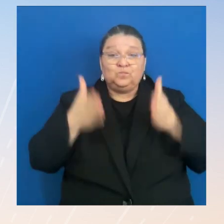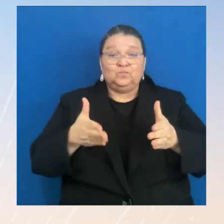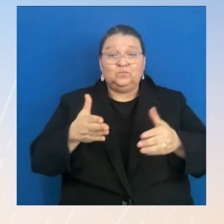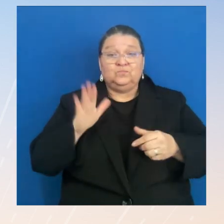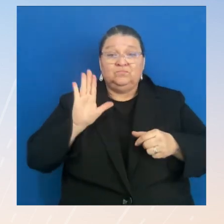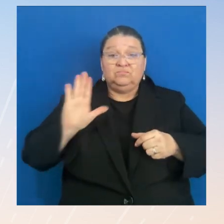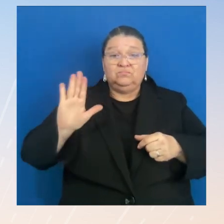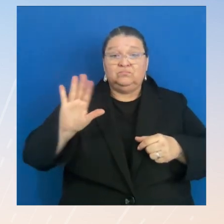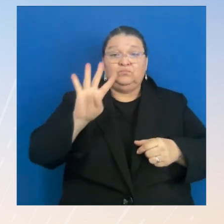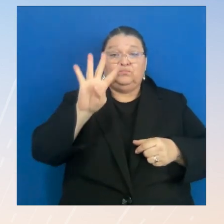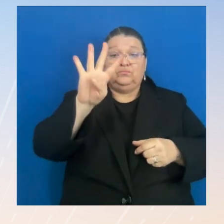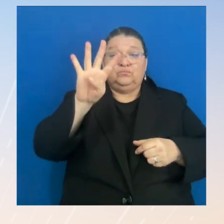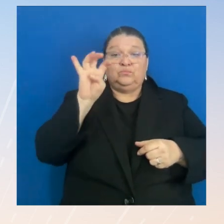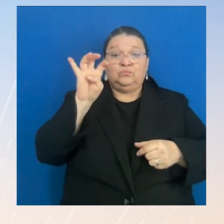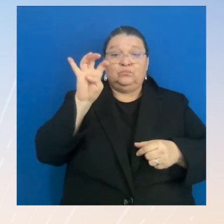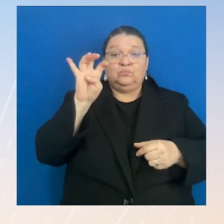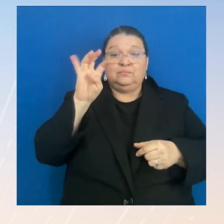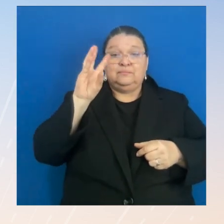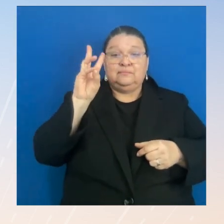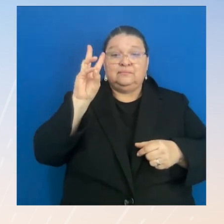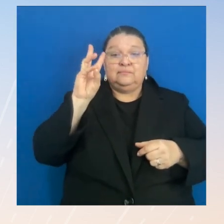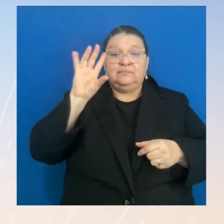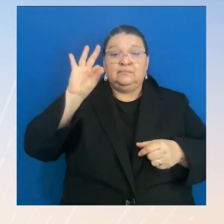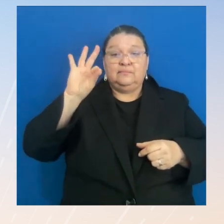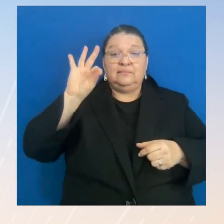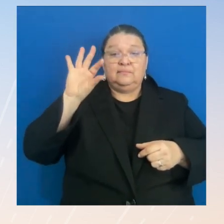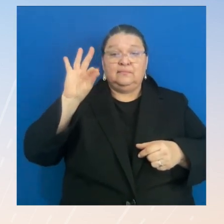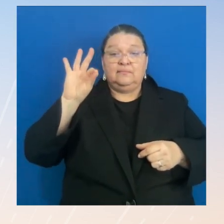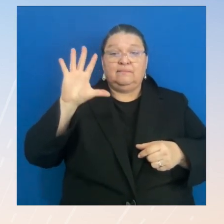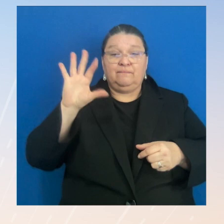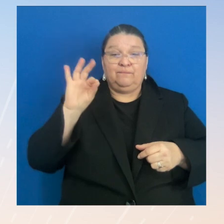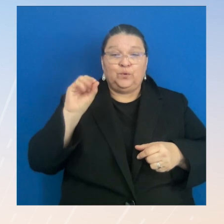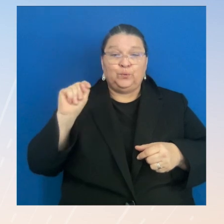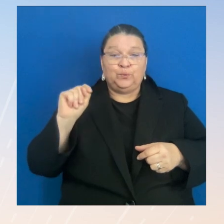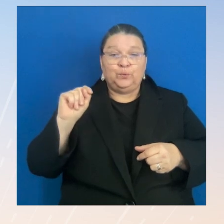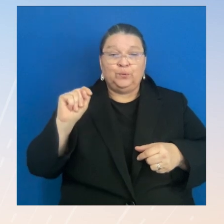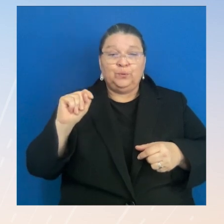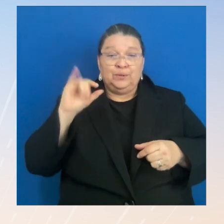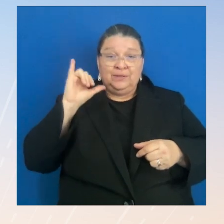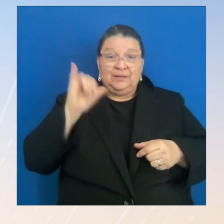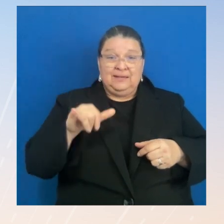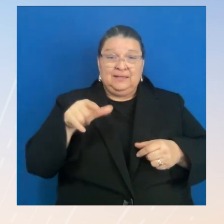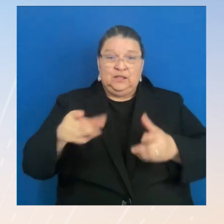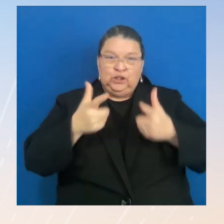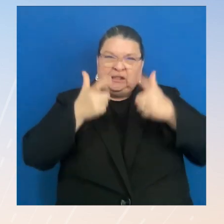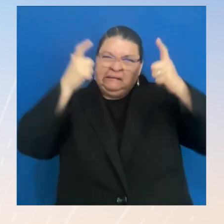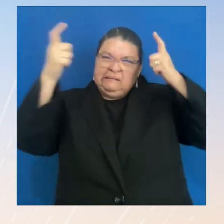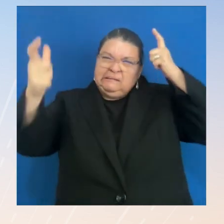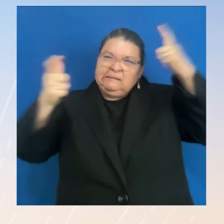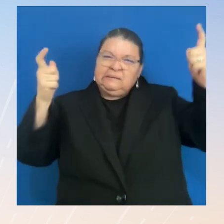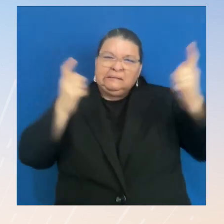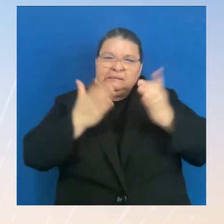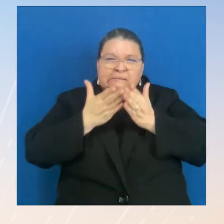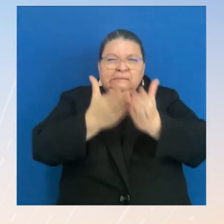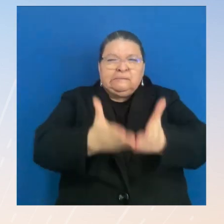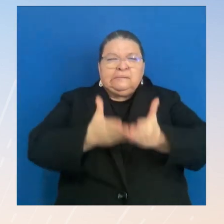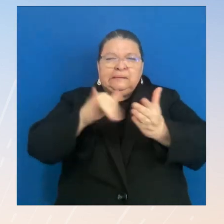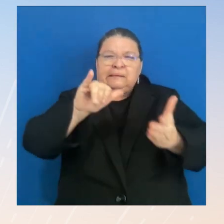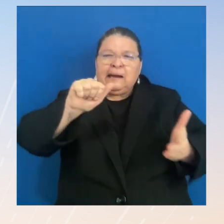$578 million superyacht was seized in Italy. Sergei Chemezov's $140 million yacht was seized in Spain.